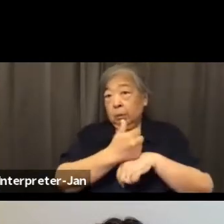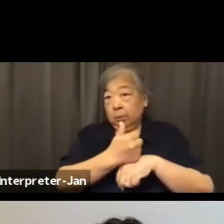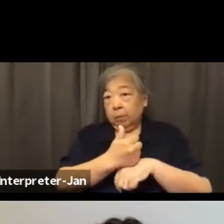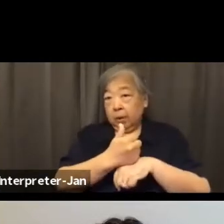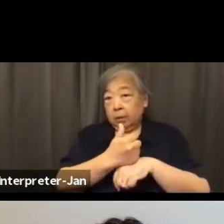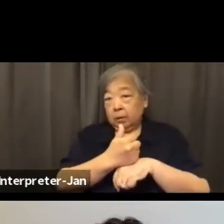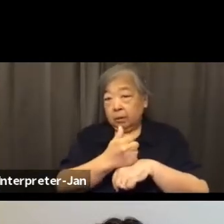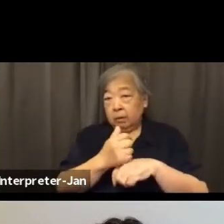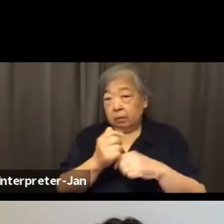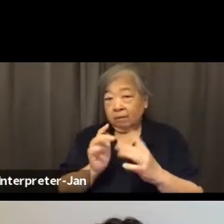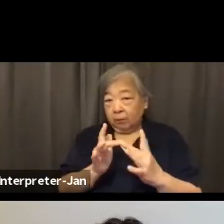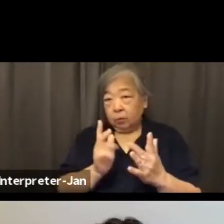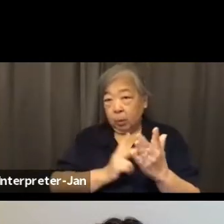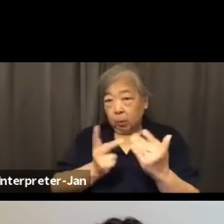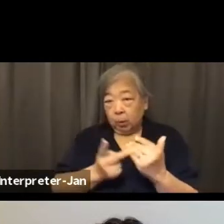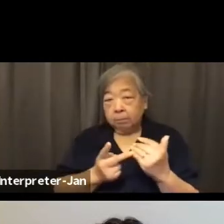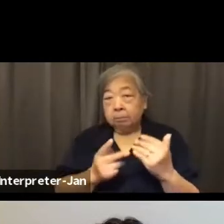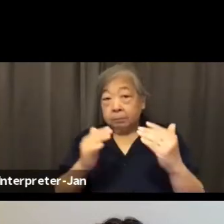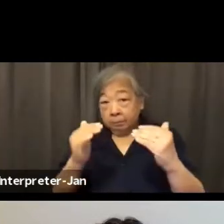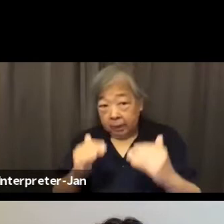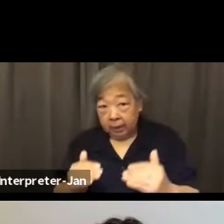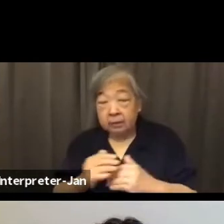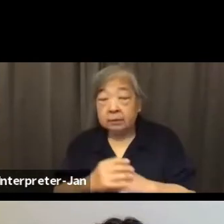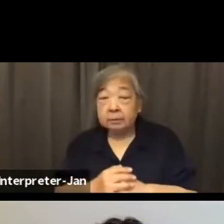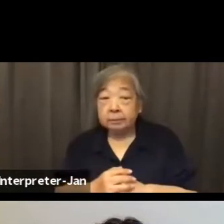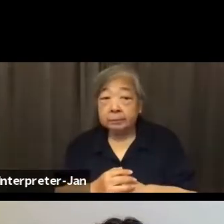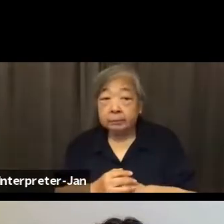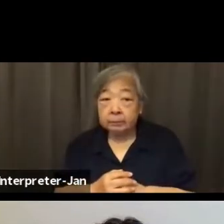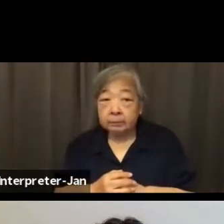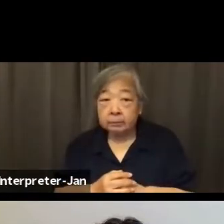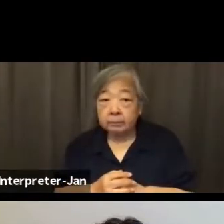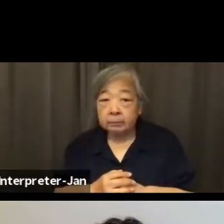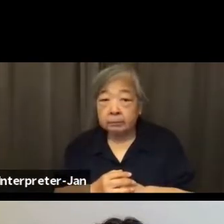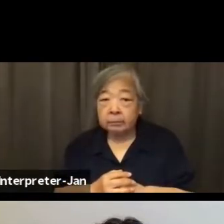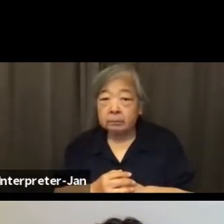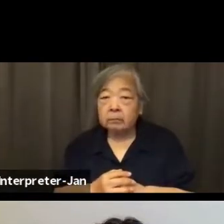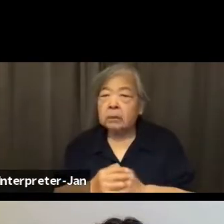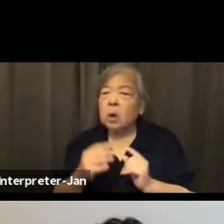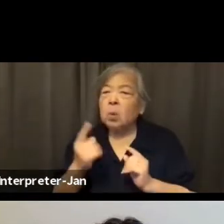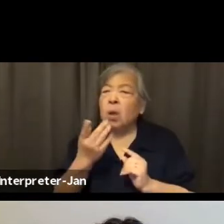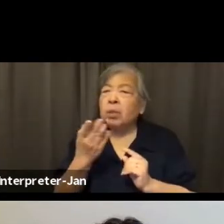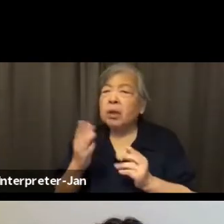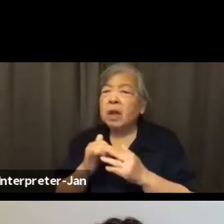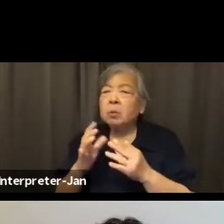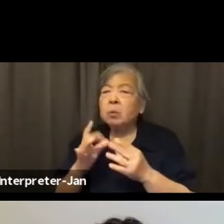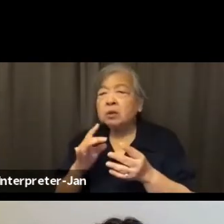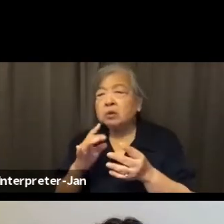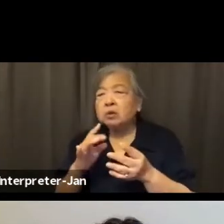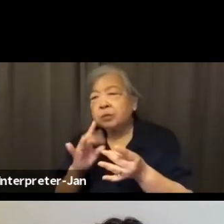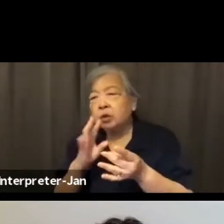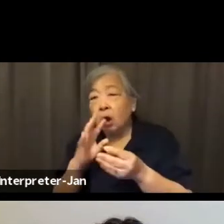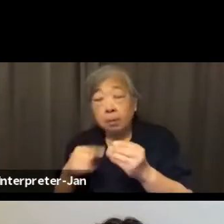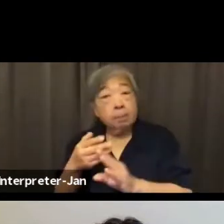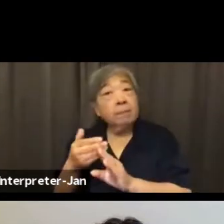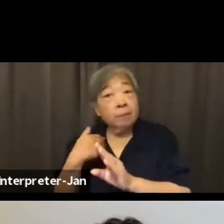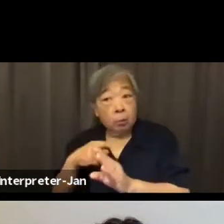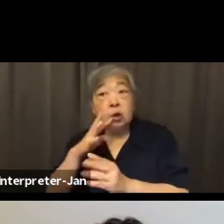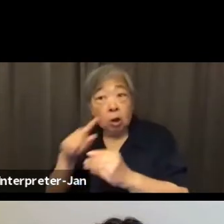You can go to the next slide please. One of the things I want to talk about before we start talking about virtual programs is